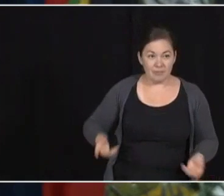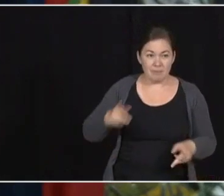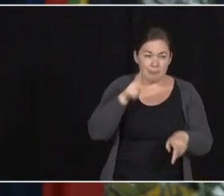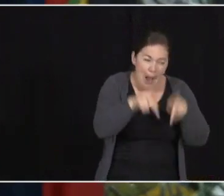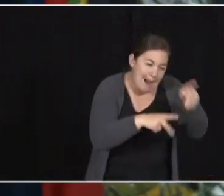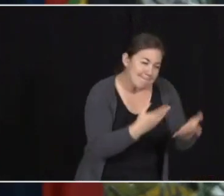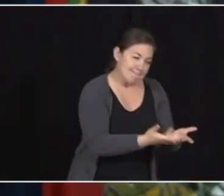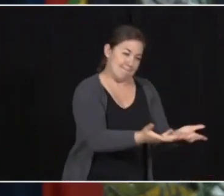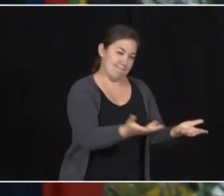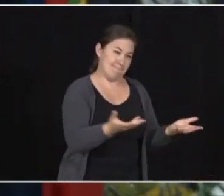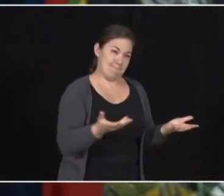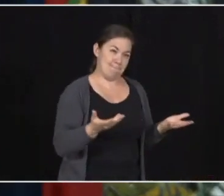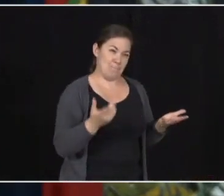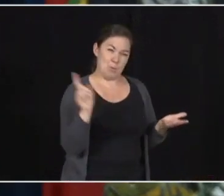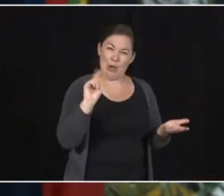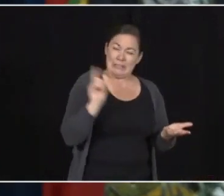Last question.